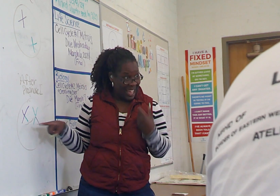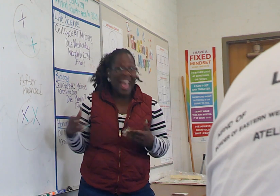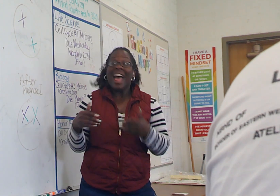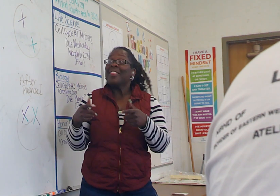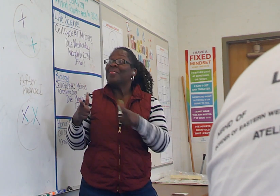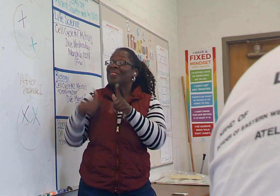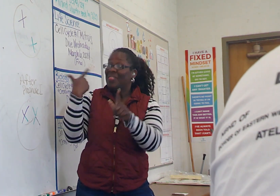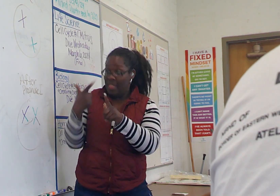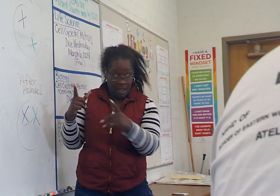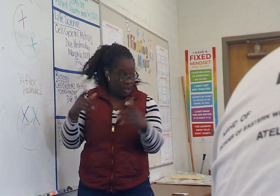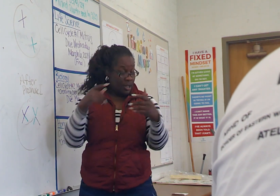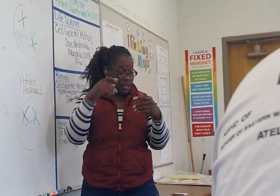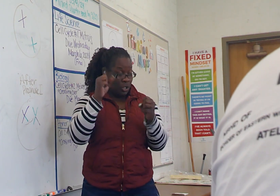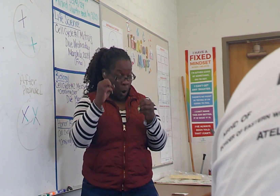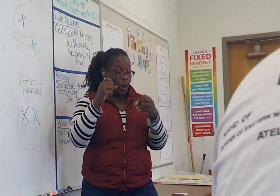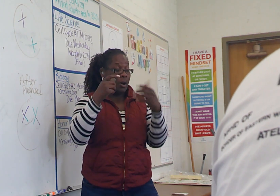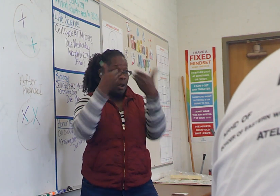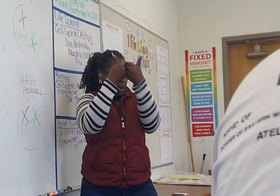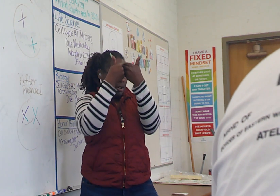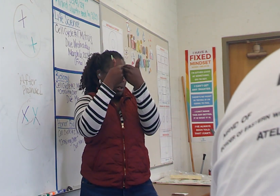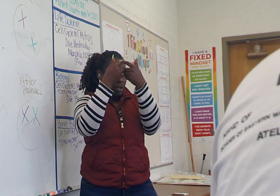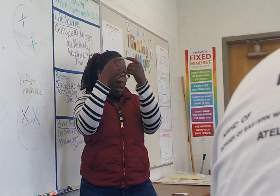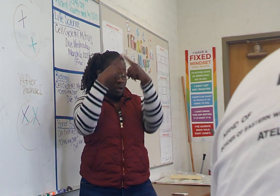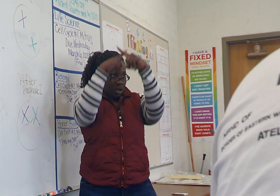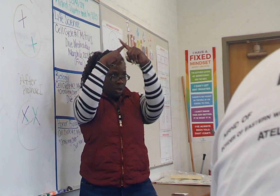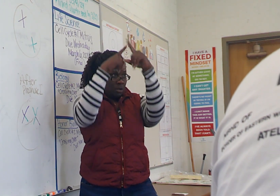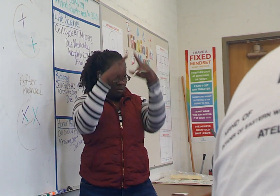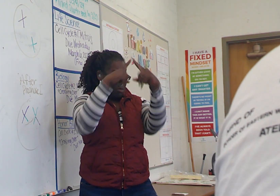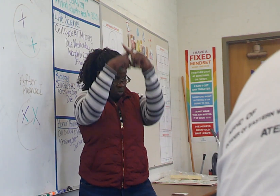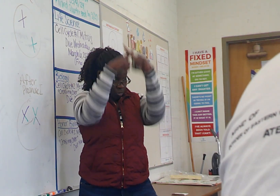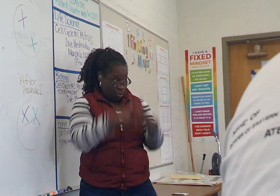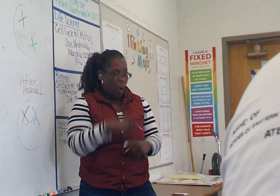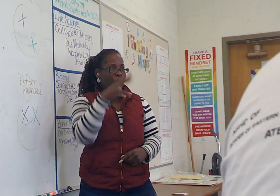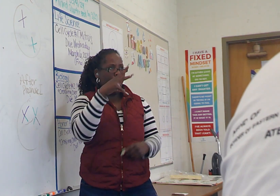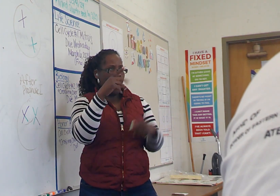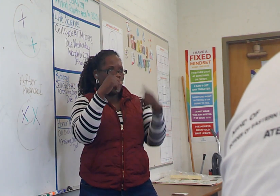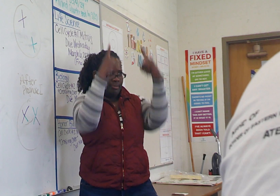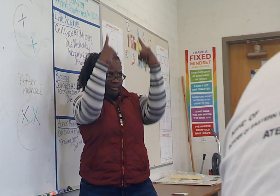Yes. Then. So they all connected or separated?